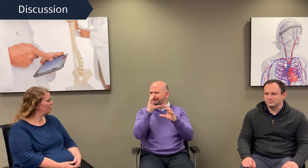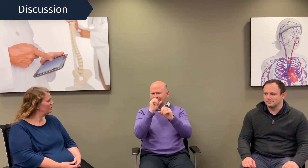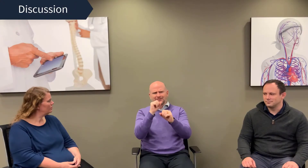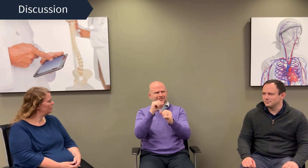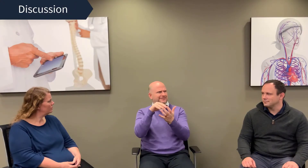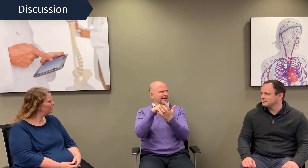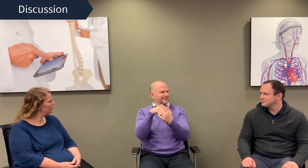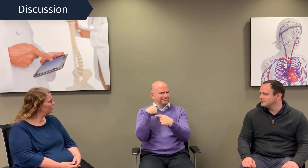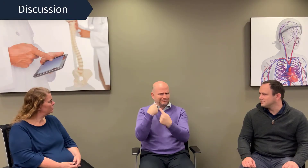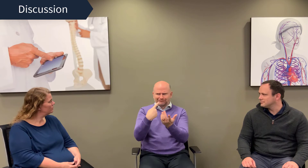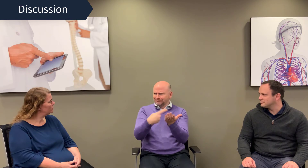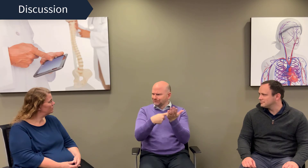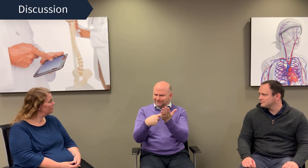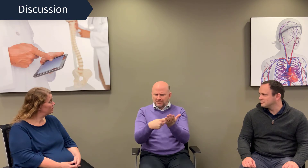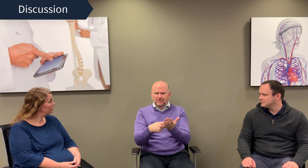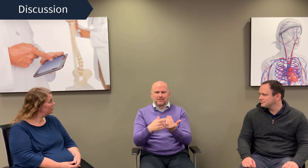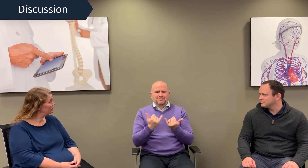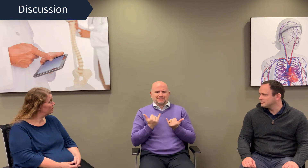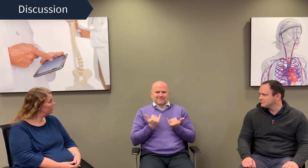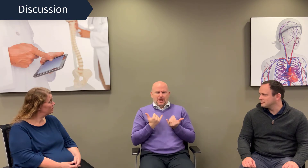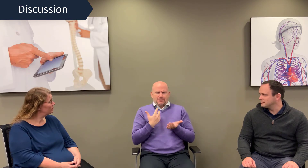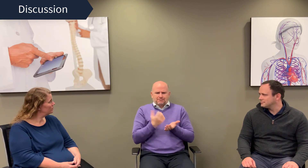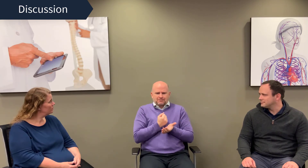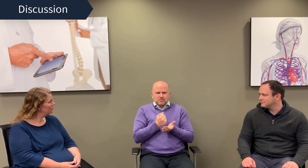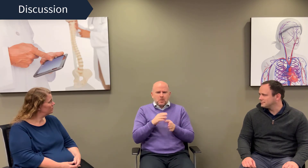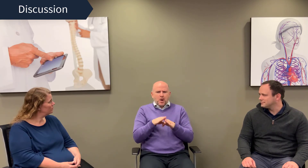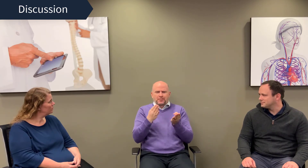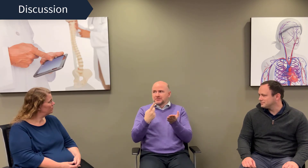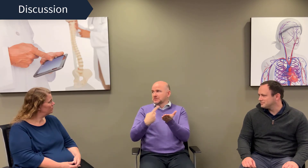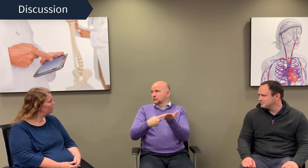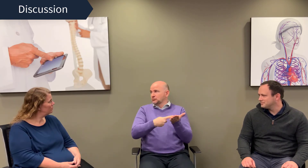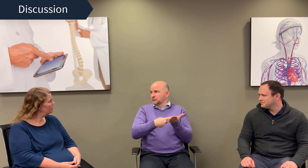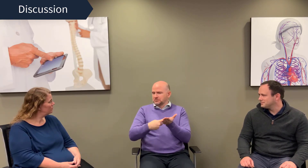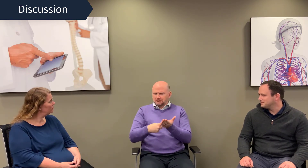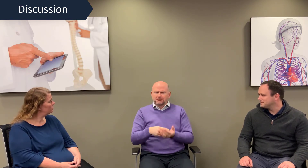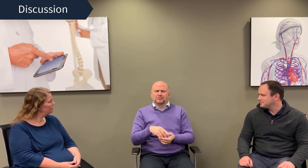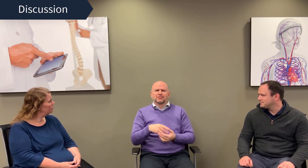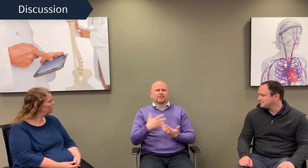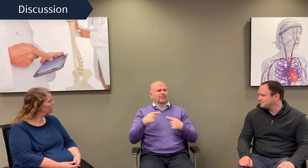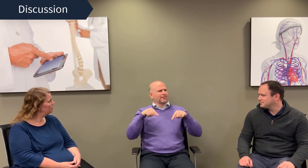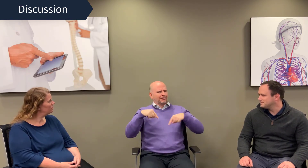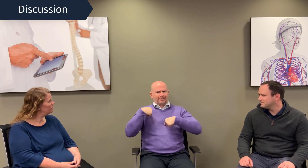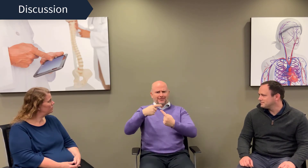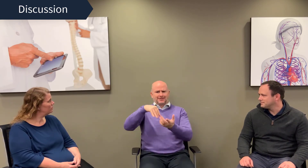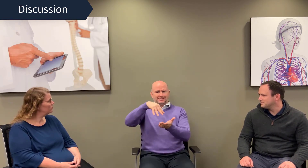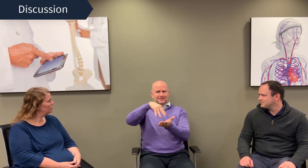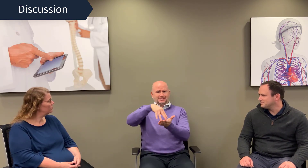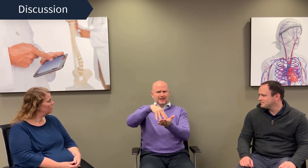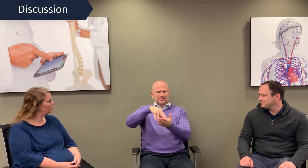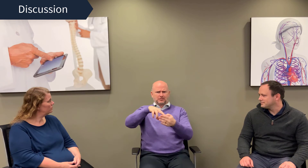Wow, this is a fascinating discussion so far. So I'd like to open it up. With